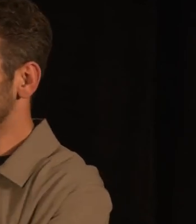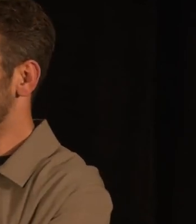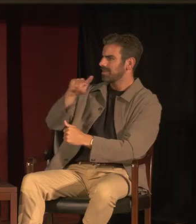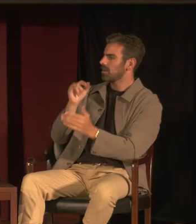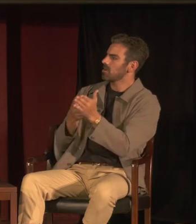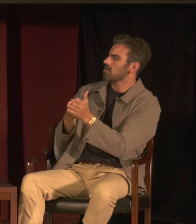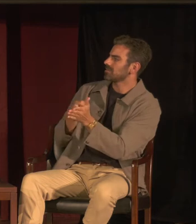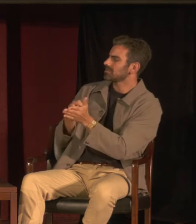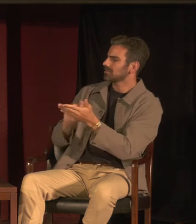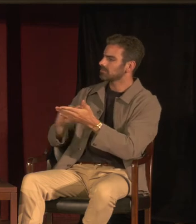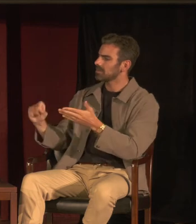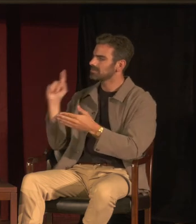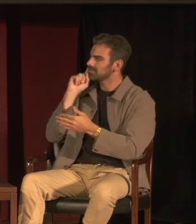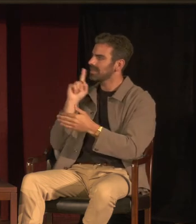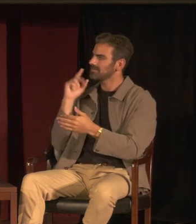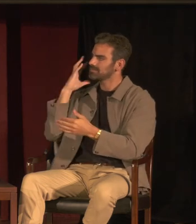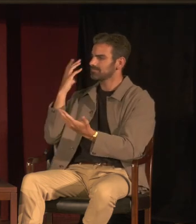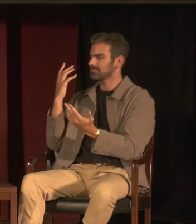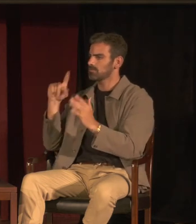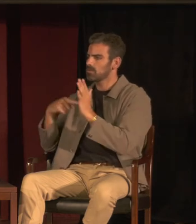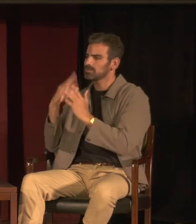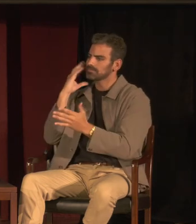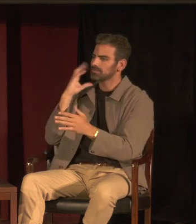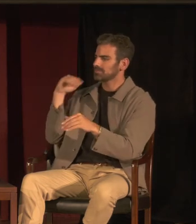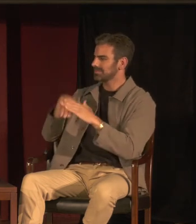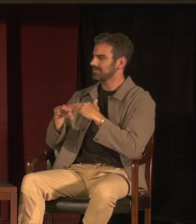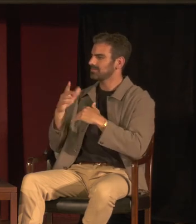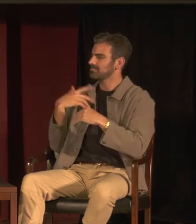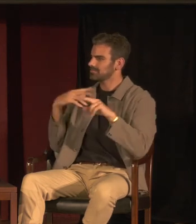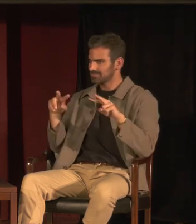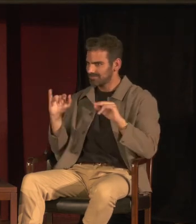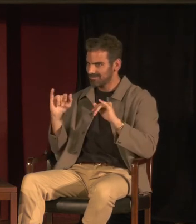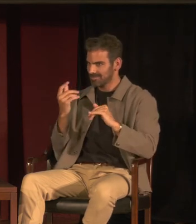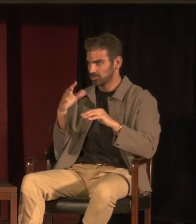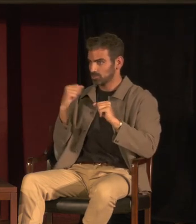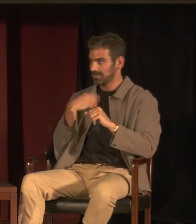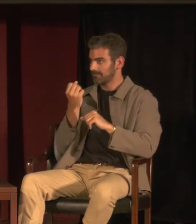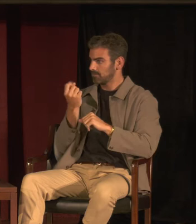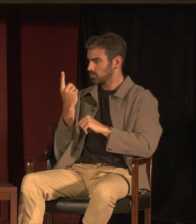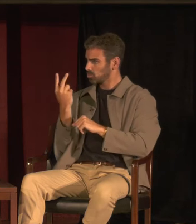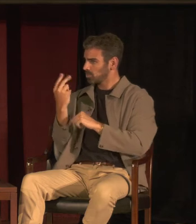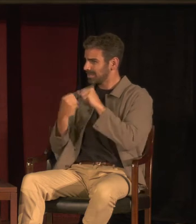show or how great it would be in their narrative. And I realized that it was because they didn't have the experience to write an authentic role.